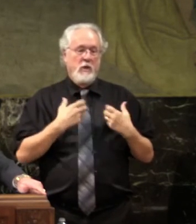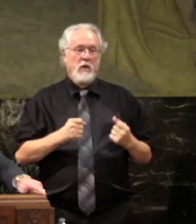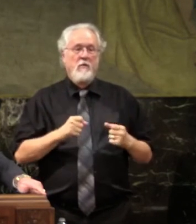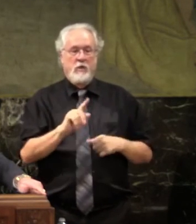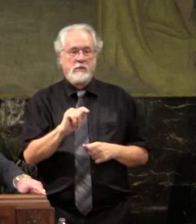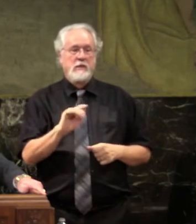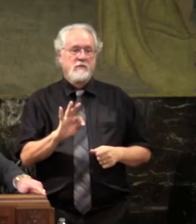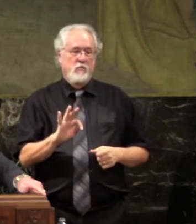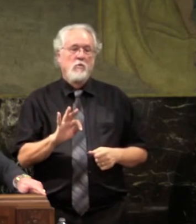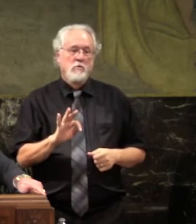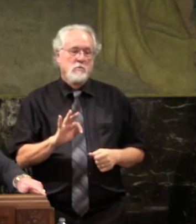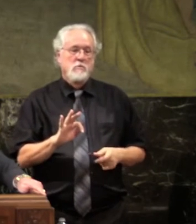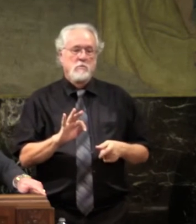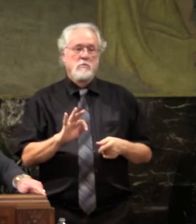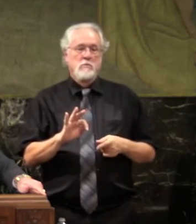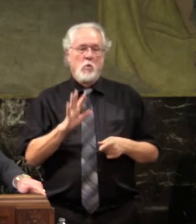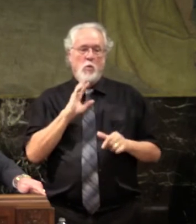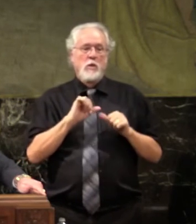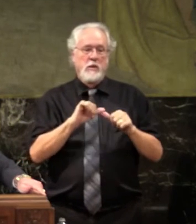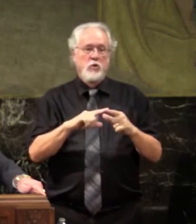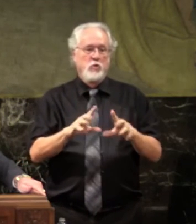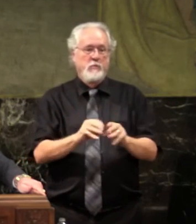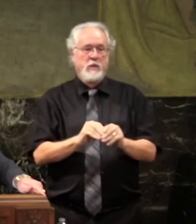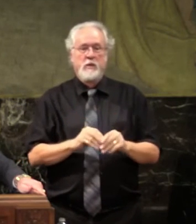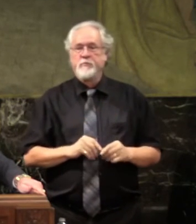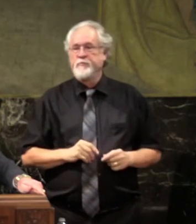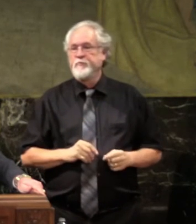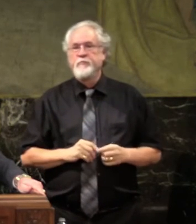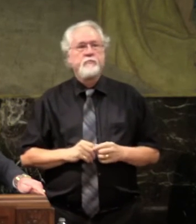continue to meet